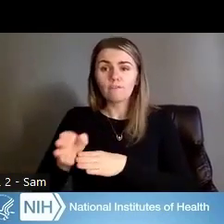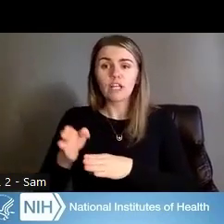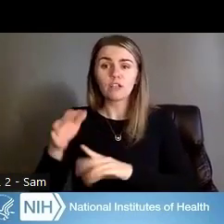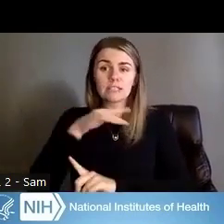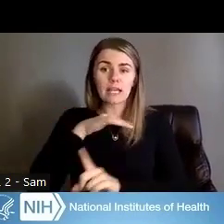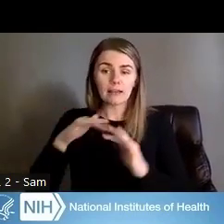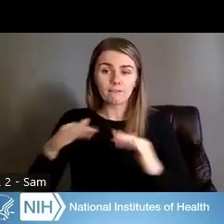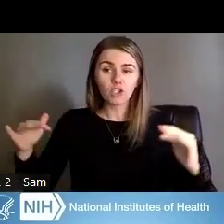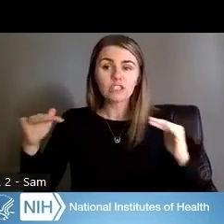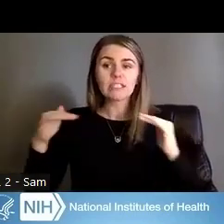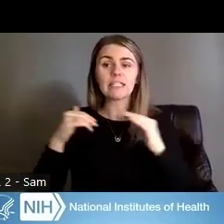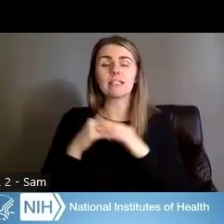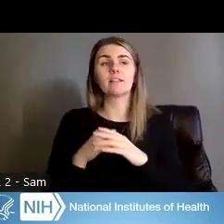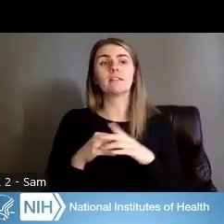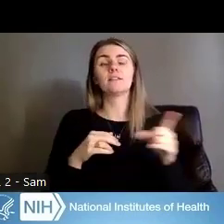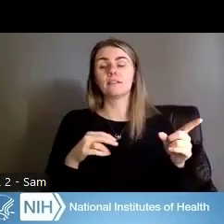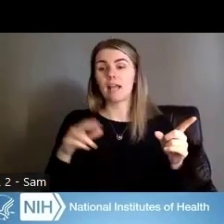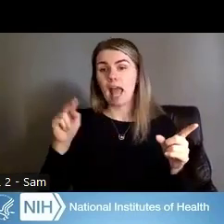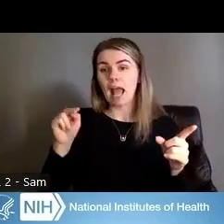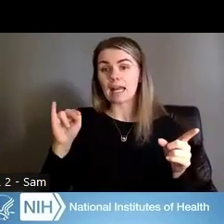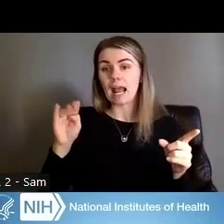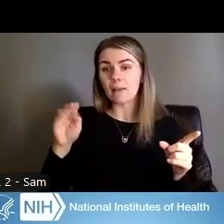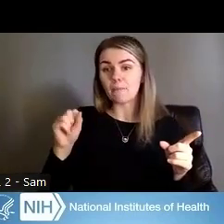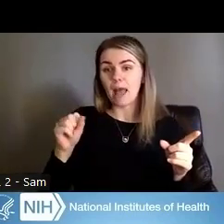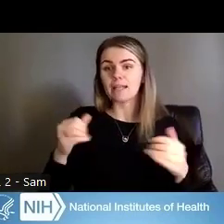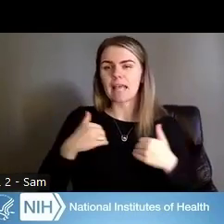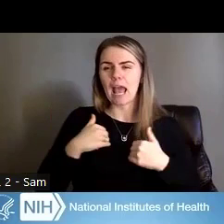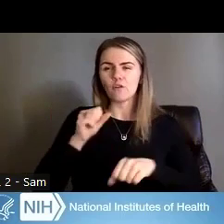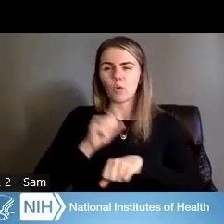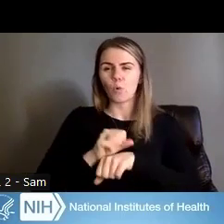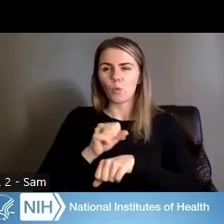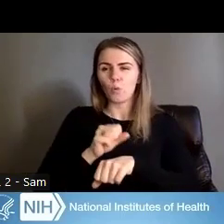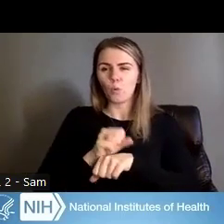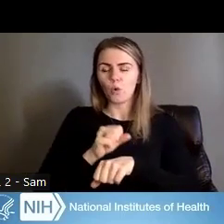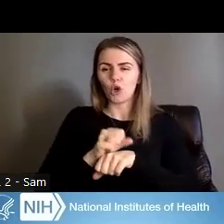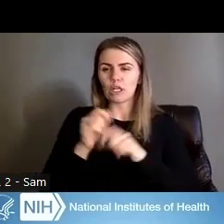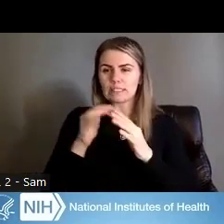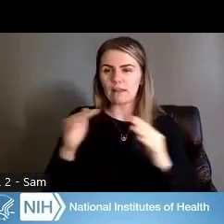We have one flavor that's just for ESIs, early-stage investigators.